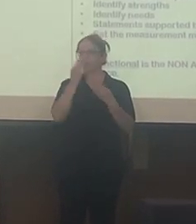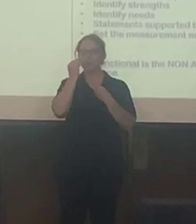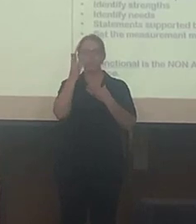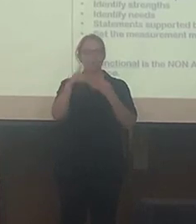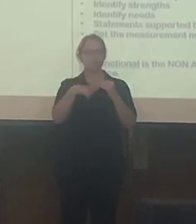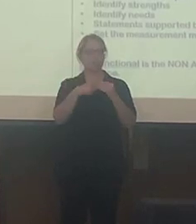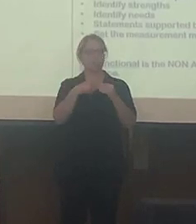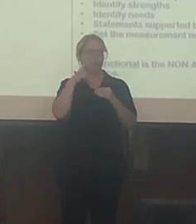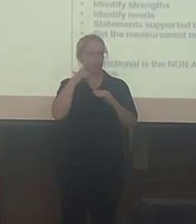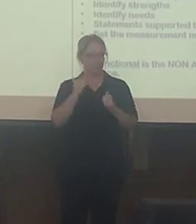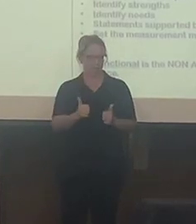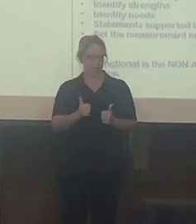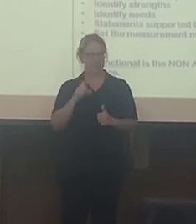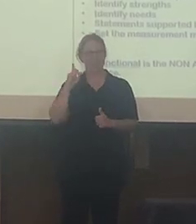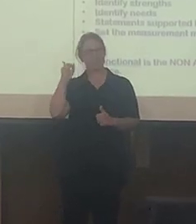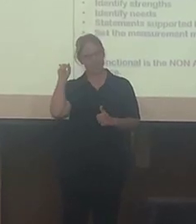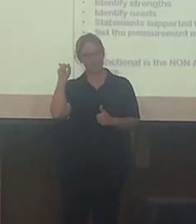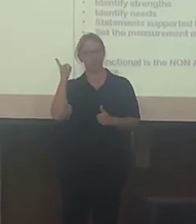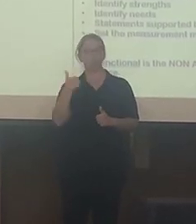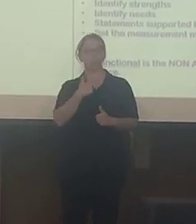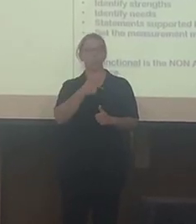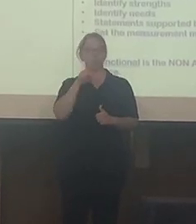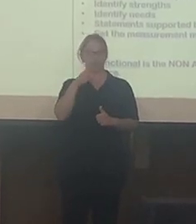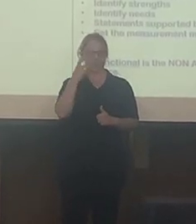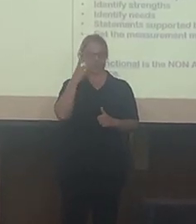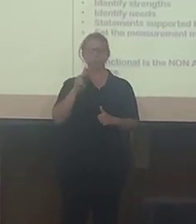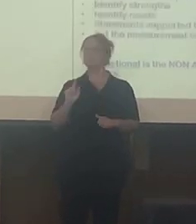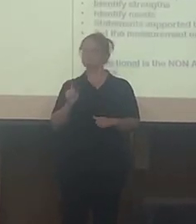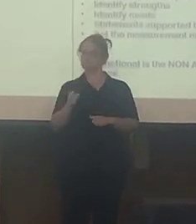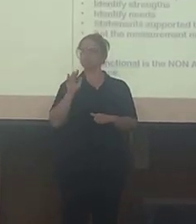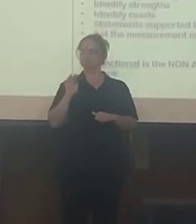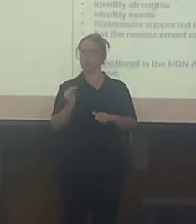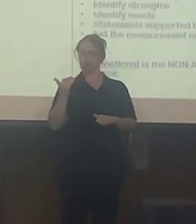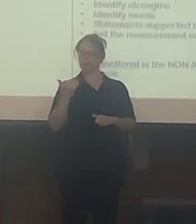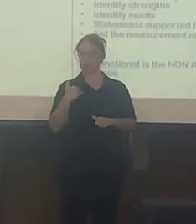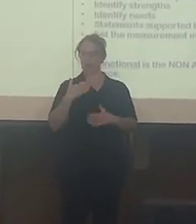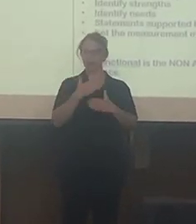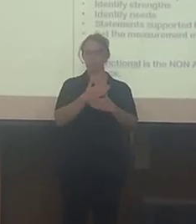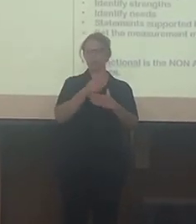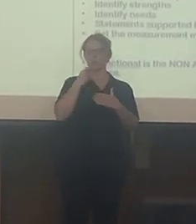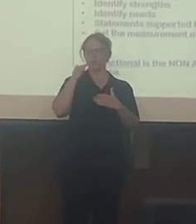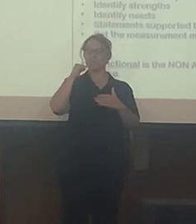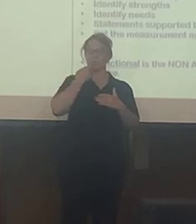loss this is where we should see the child has a moderate super hearing loss works two hearing aids